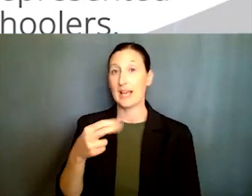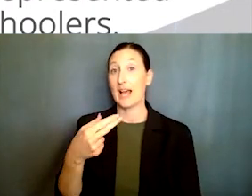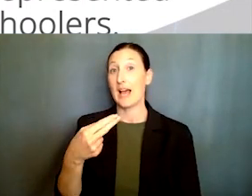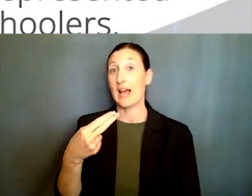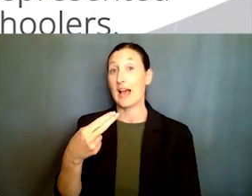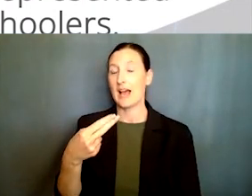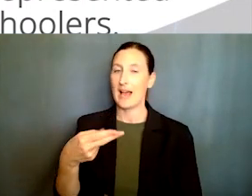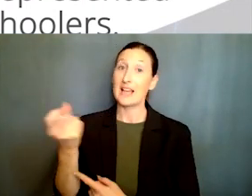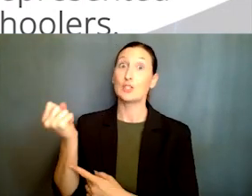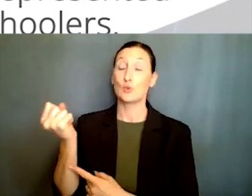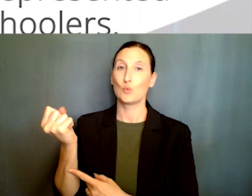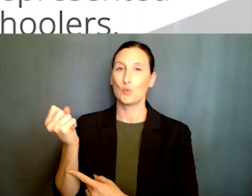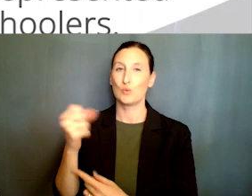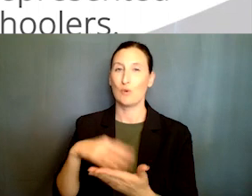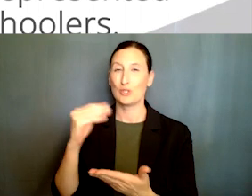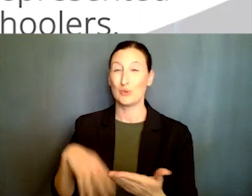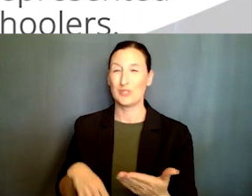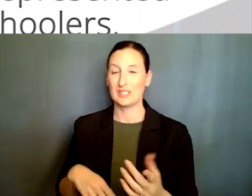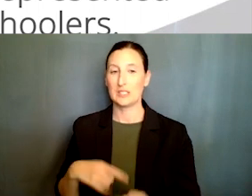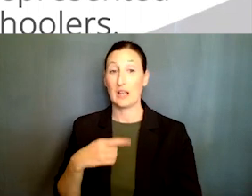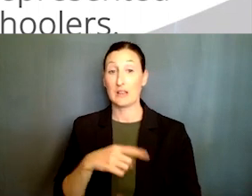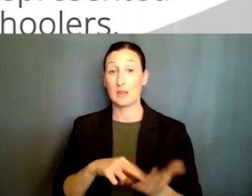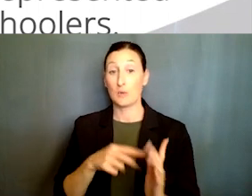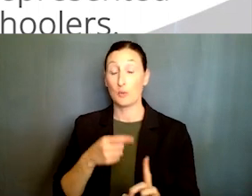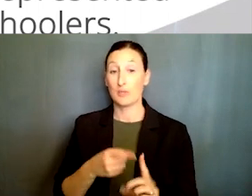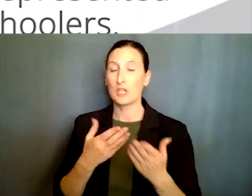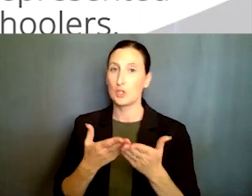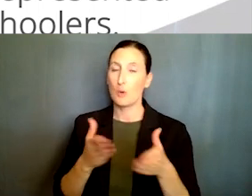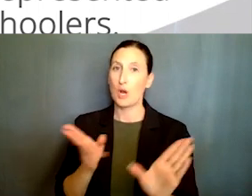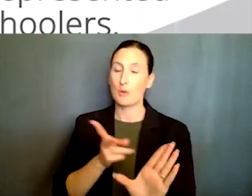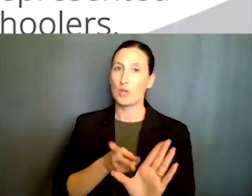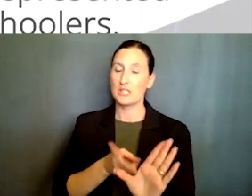high school student research assistantships. The purpose is to broaden participation in